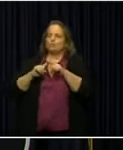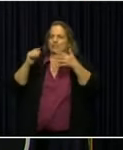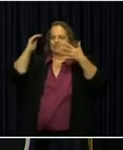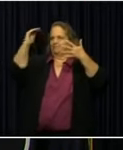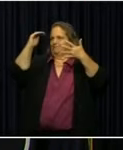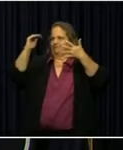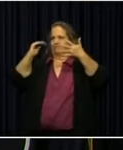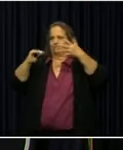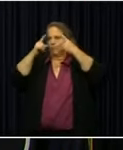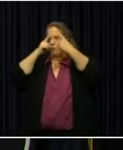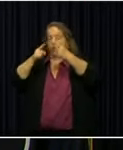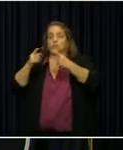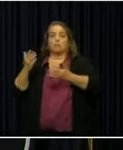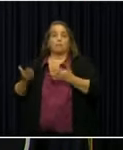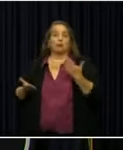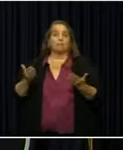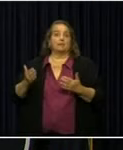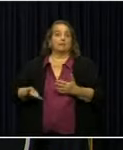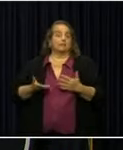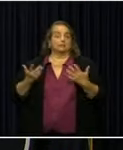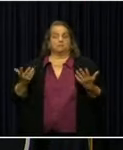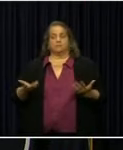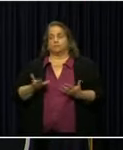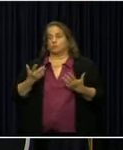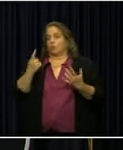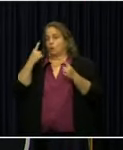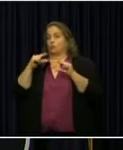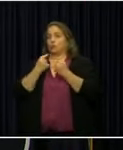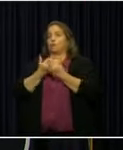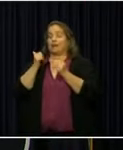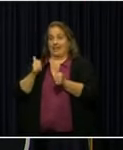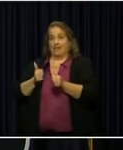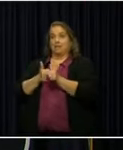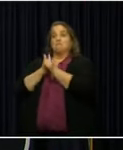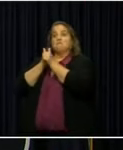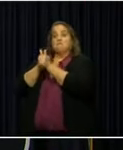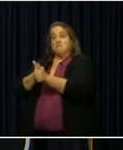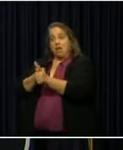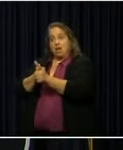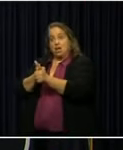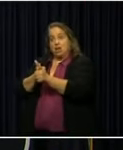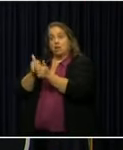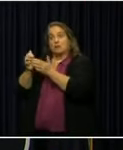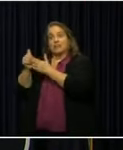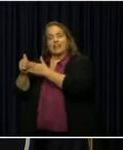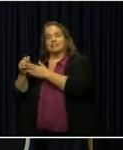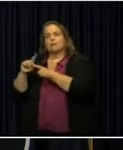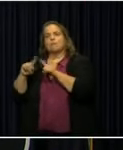THE QUESTION WAS ABOUT CLARIFYING SOME OF OUR TIMING. WE HOPE ON THE HEALTH CARE SIDE